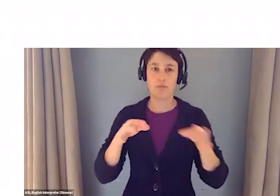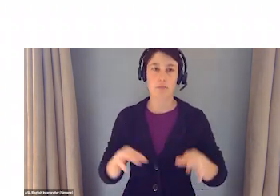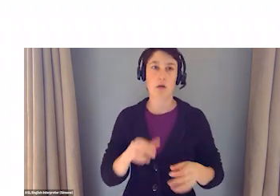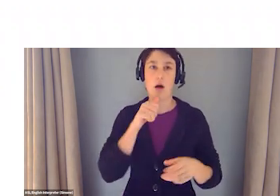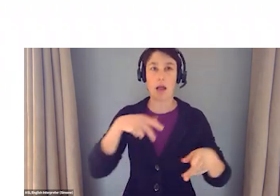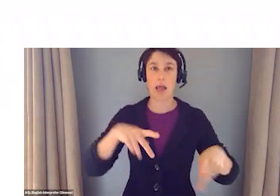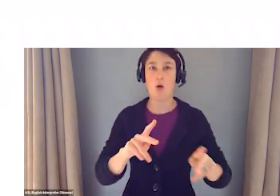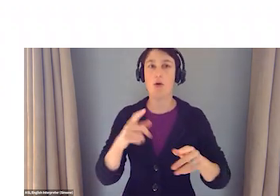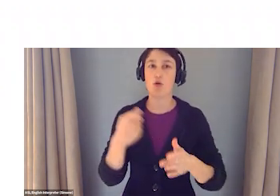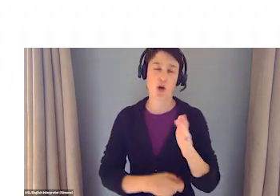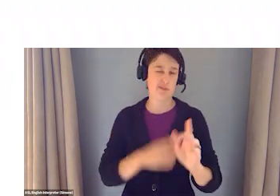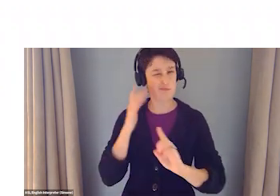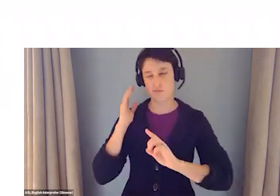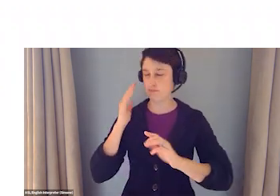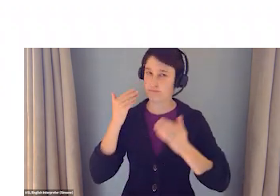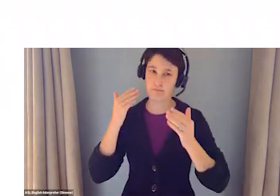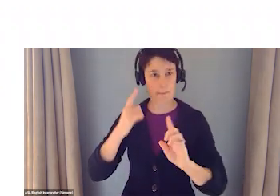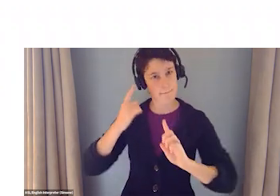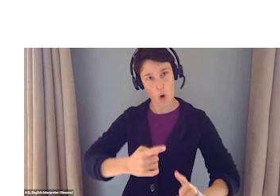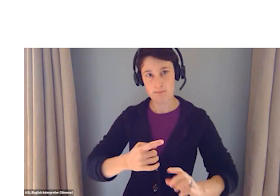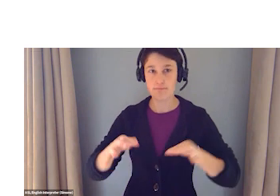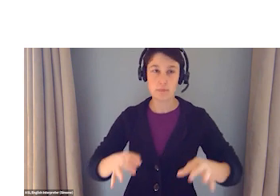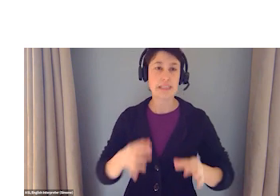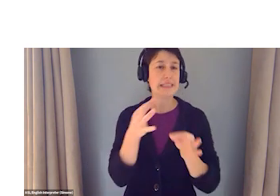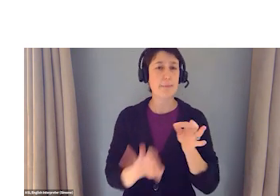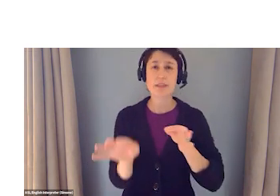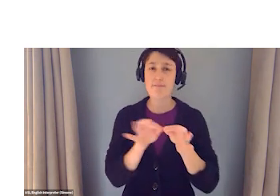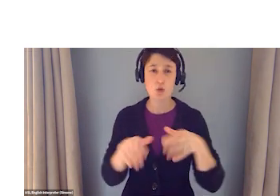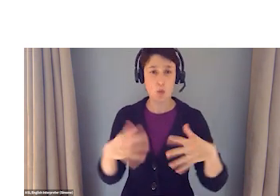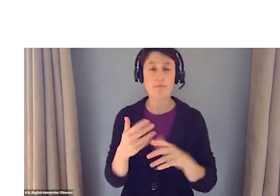The simple definition; it's exactly what it sounds like, it's costs that you may buy,